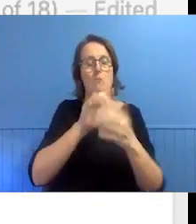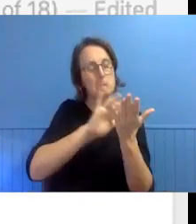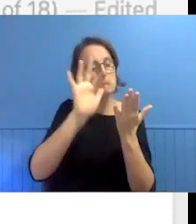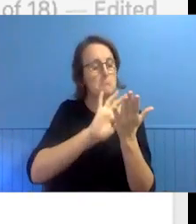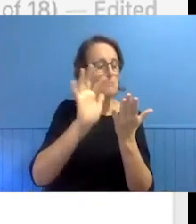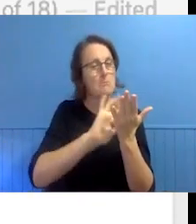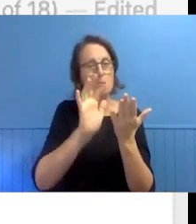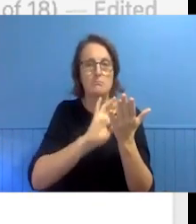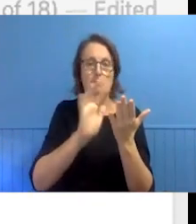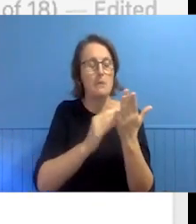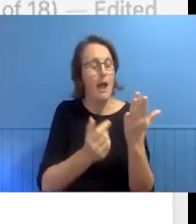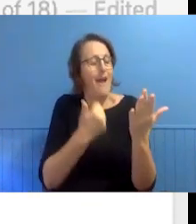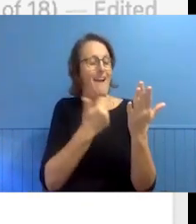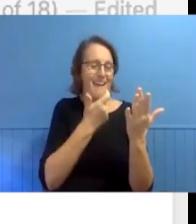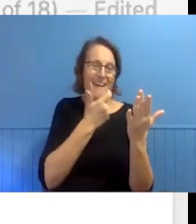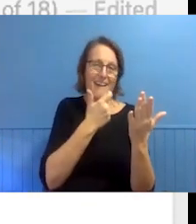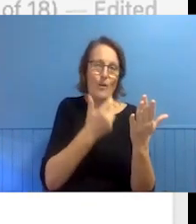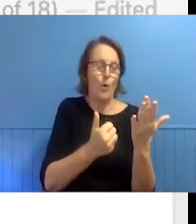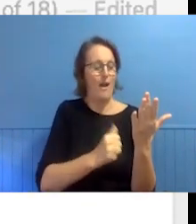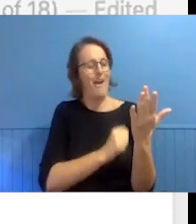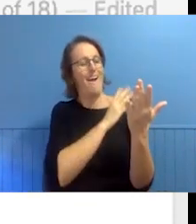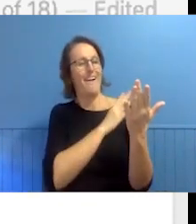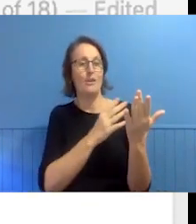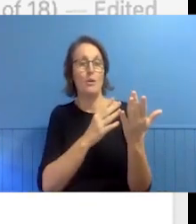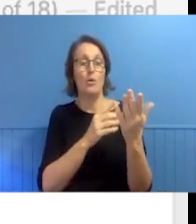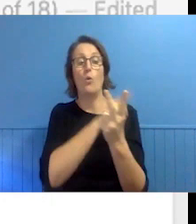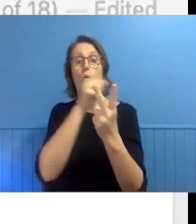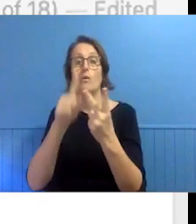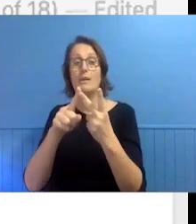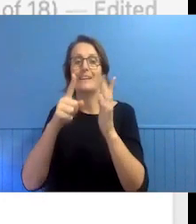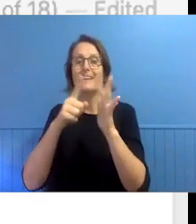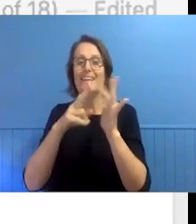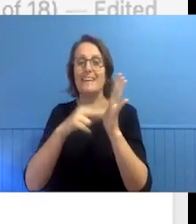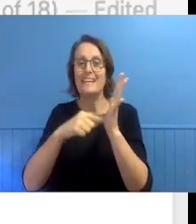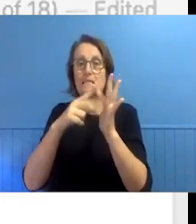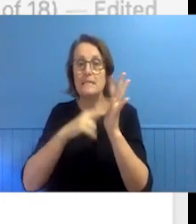viewing where people are planning on having longer sessions and they're